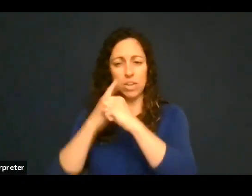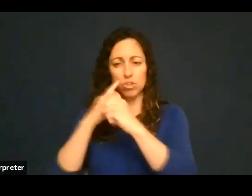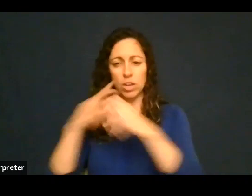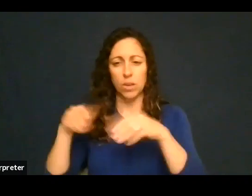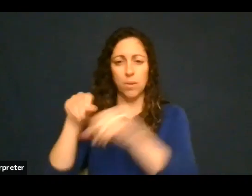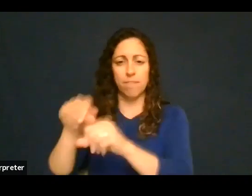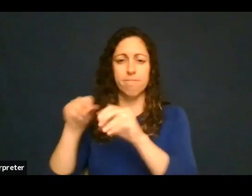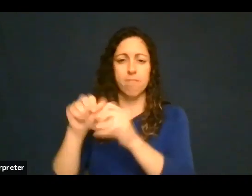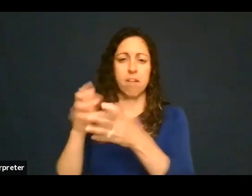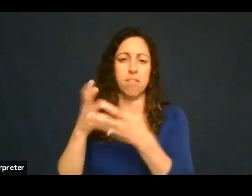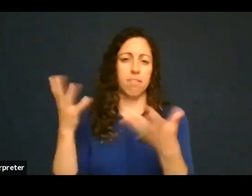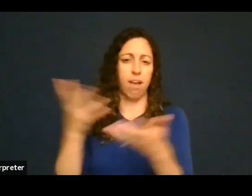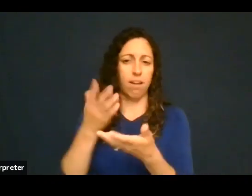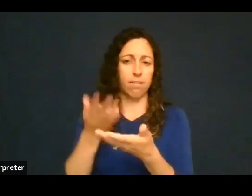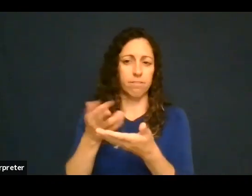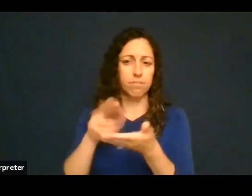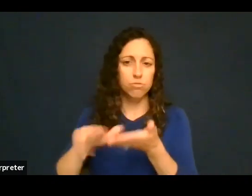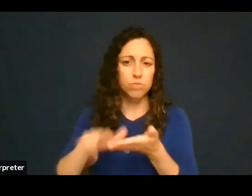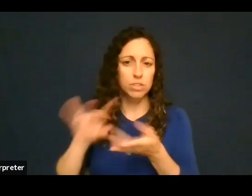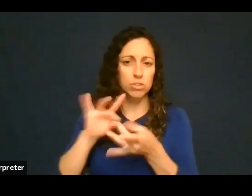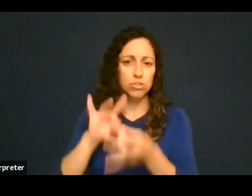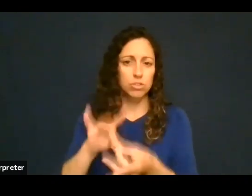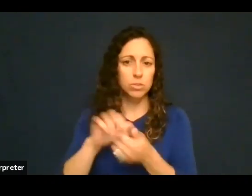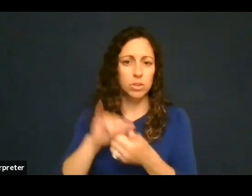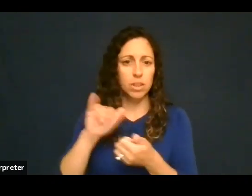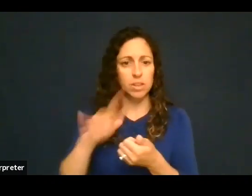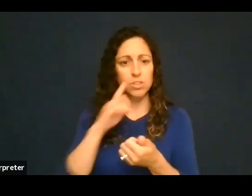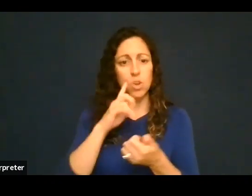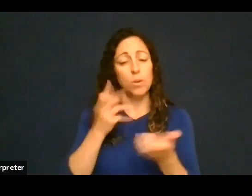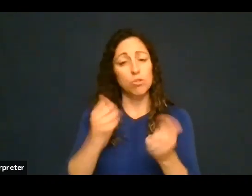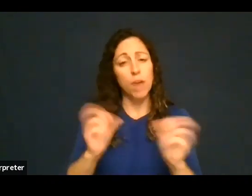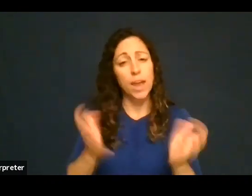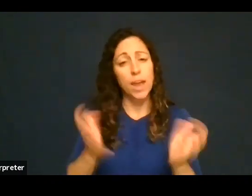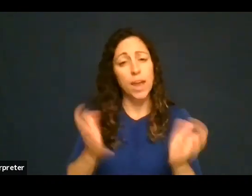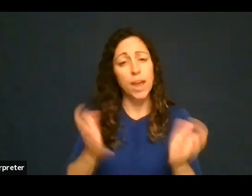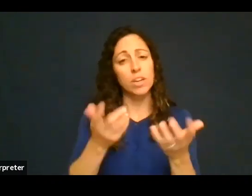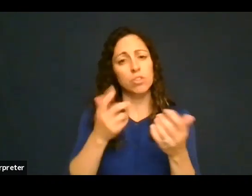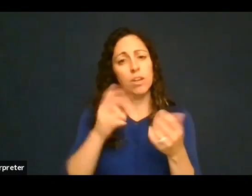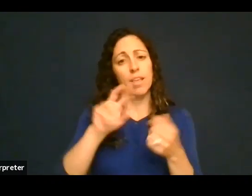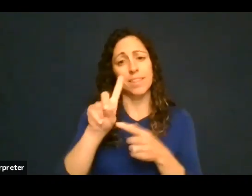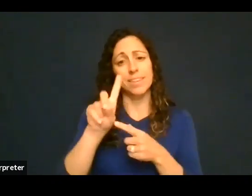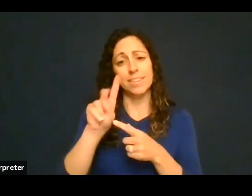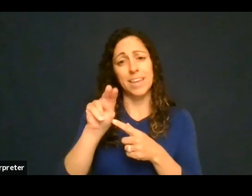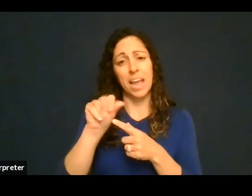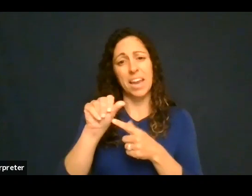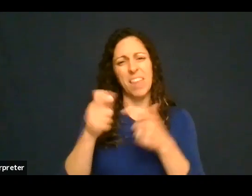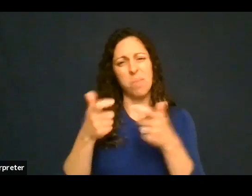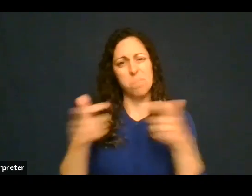those large bits of DNA to wrap themselves around molecules that help them fold up into a shape that